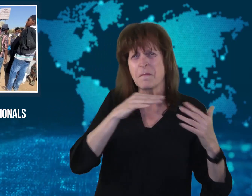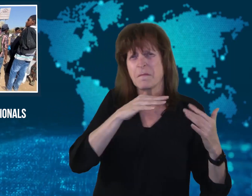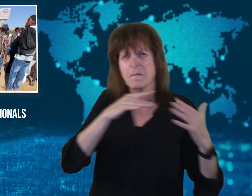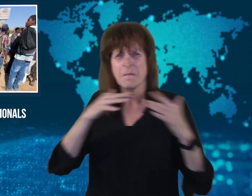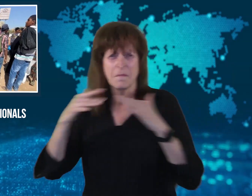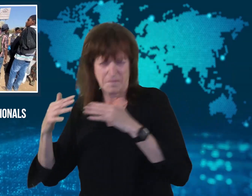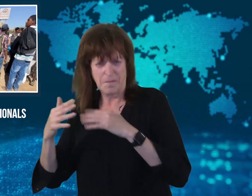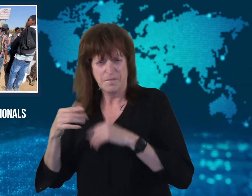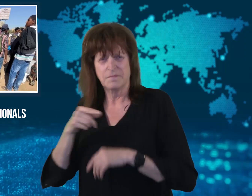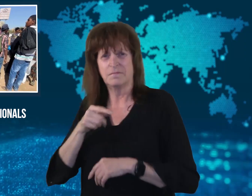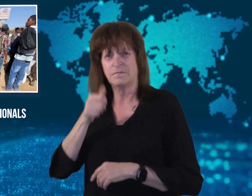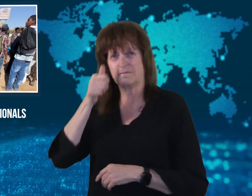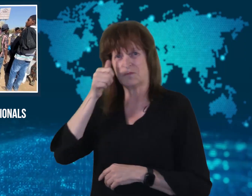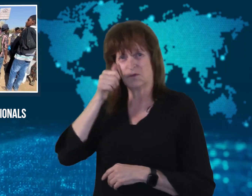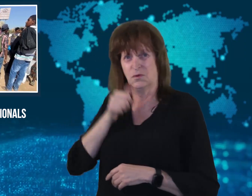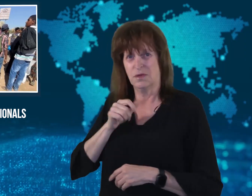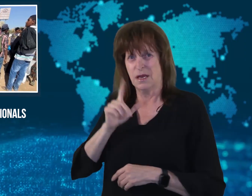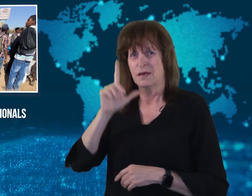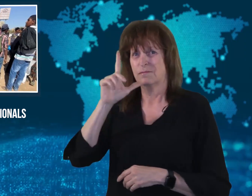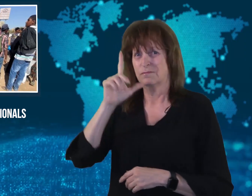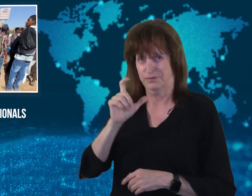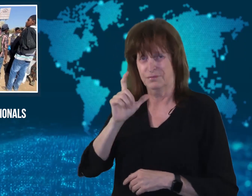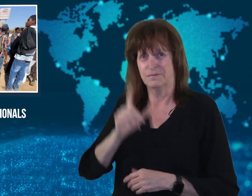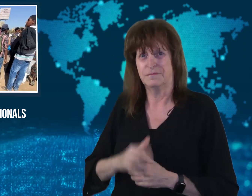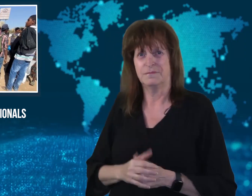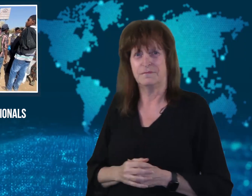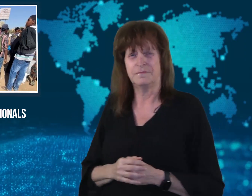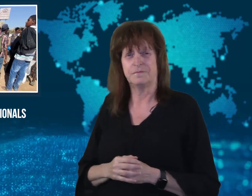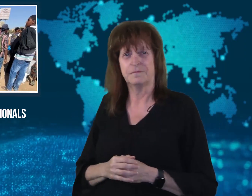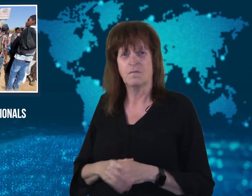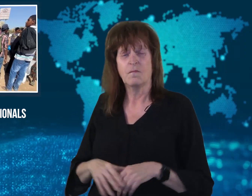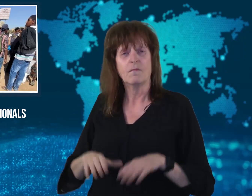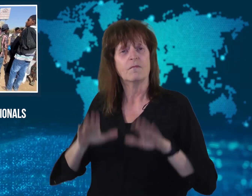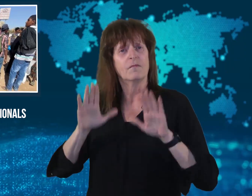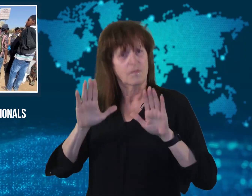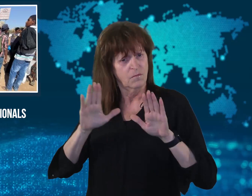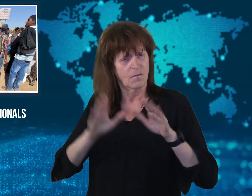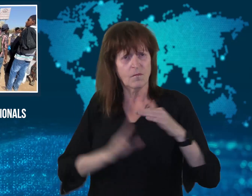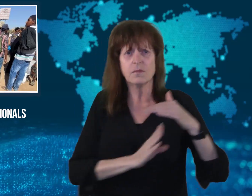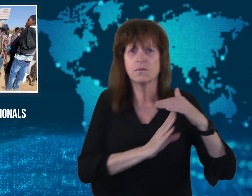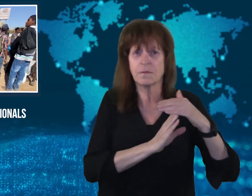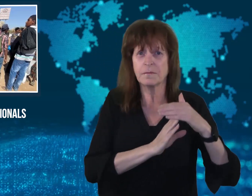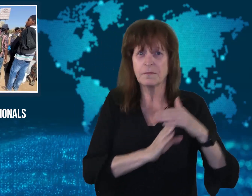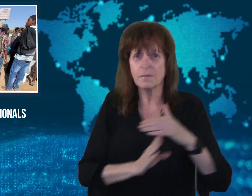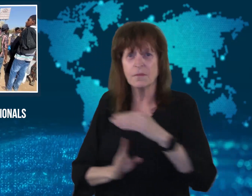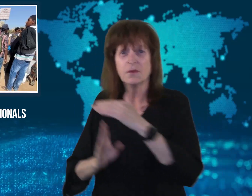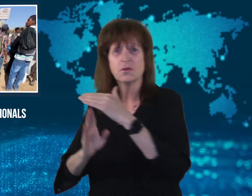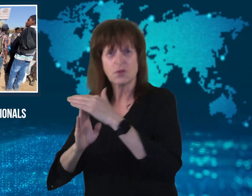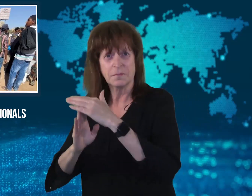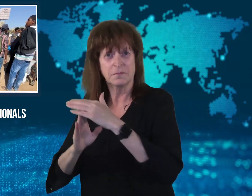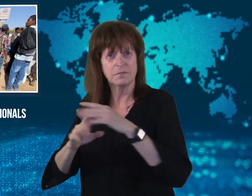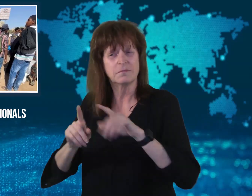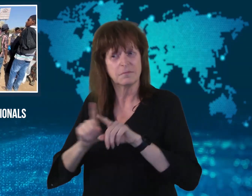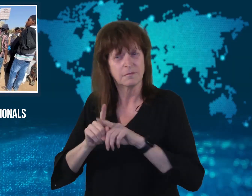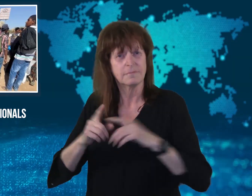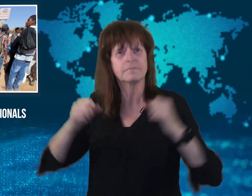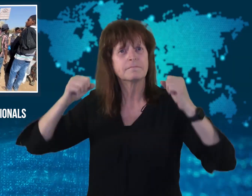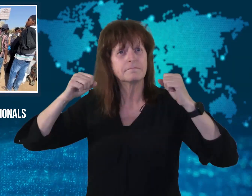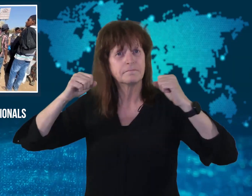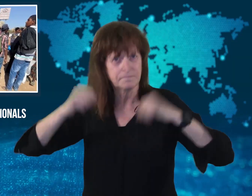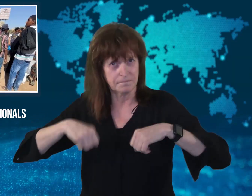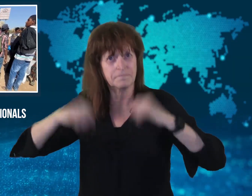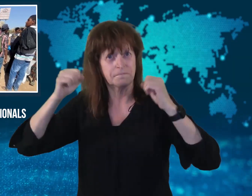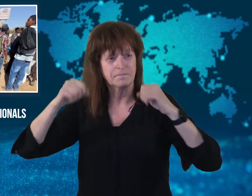Although ceasefires have been agreed to by both sides,